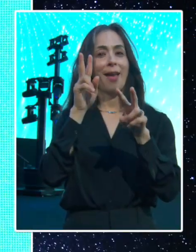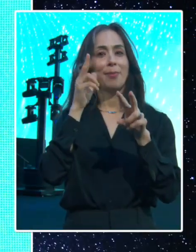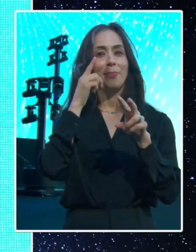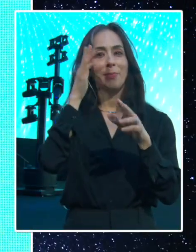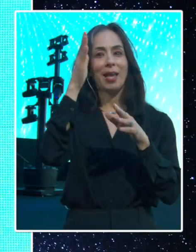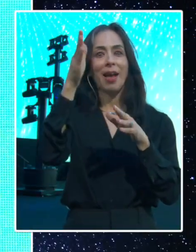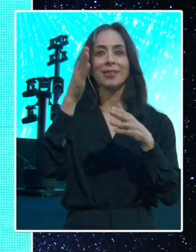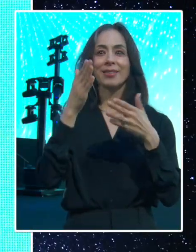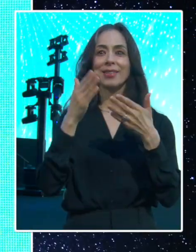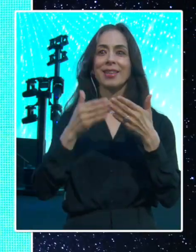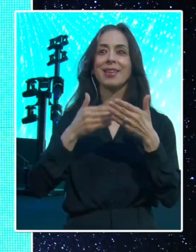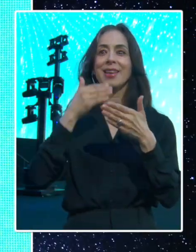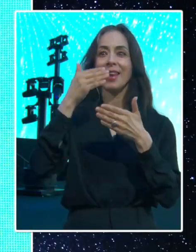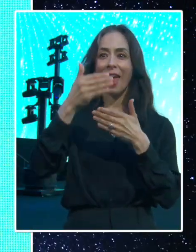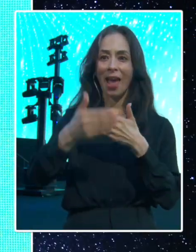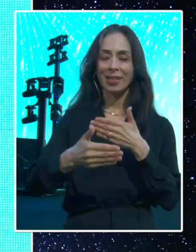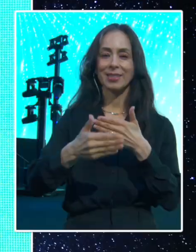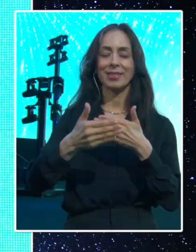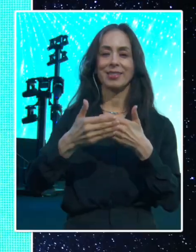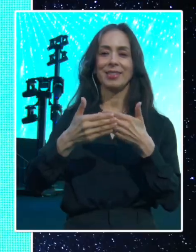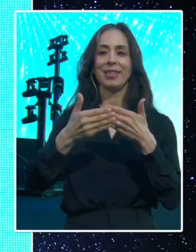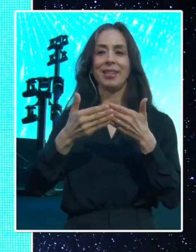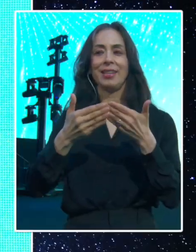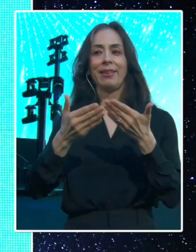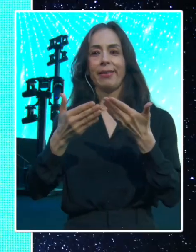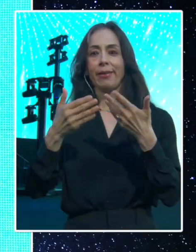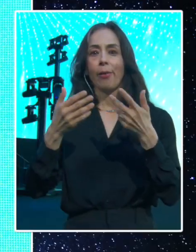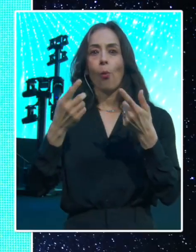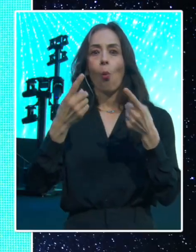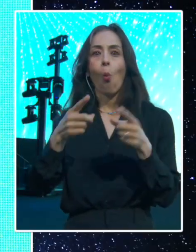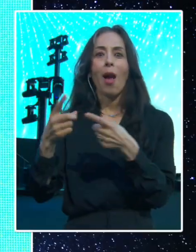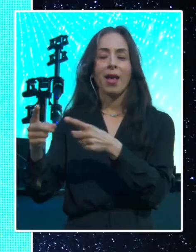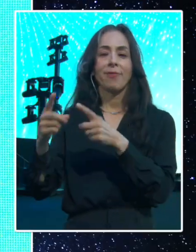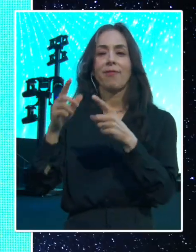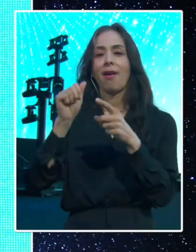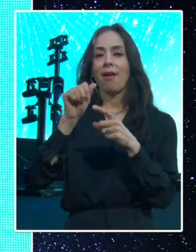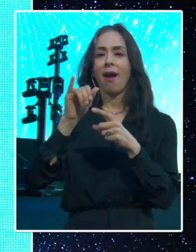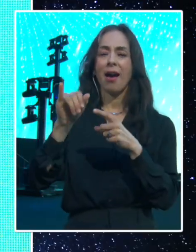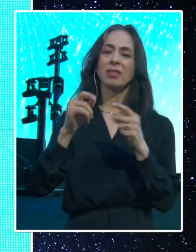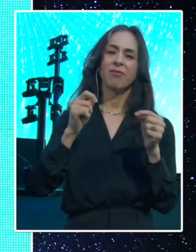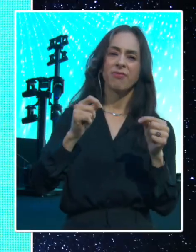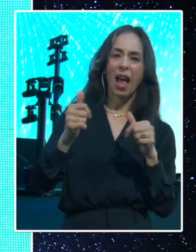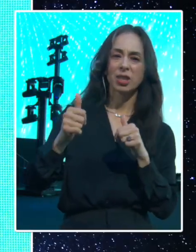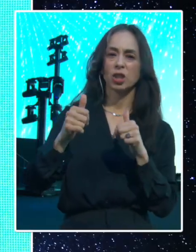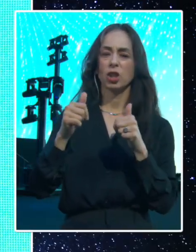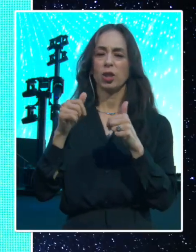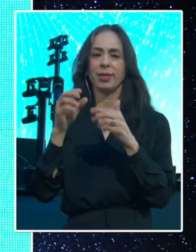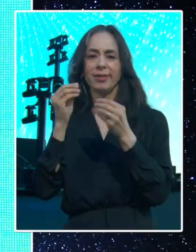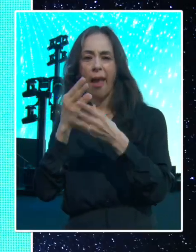because the next wave of AI is not just about faster models or larger data center.